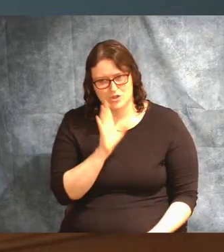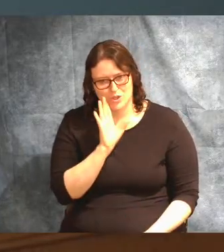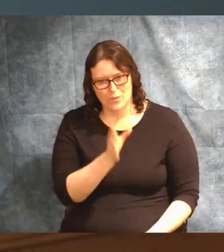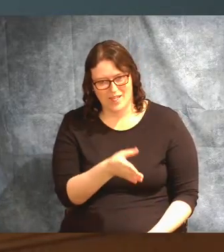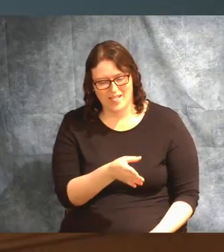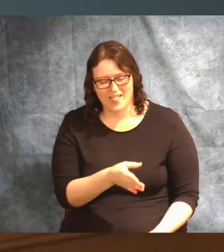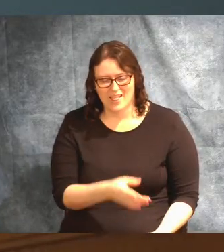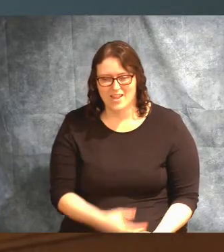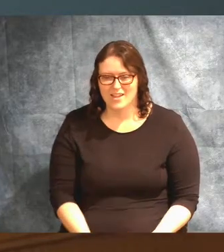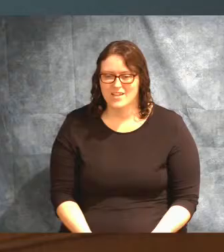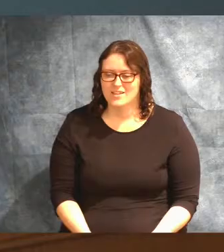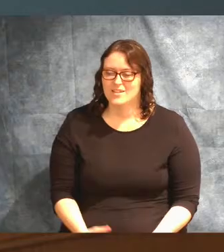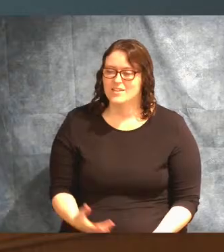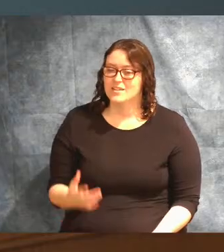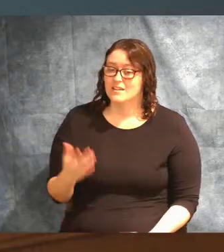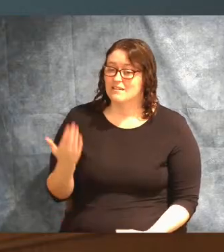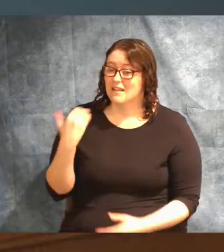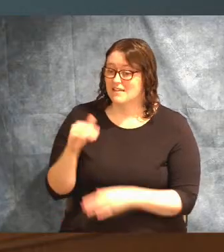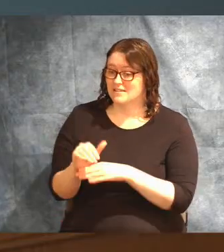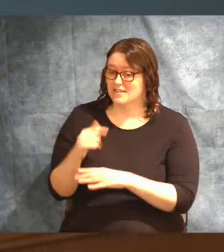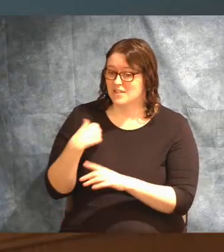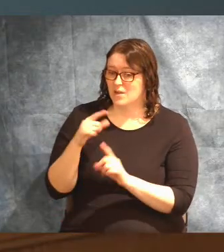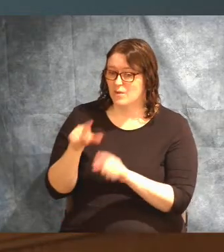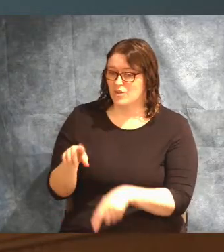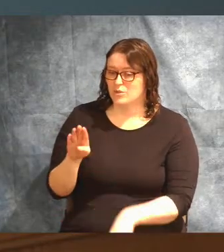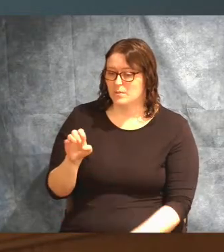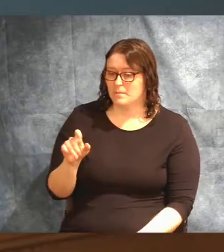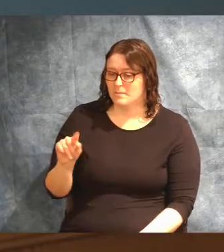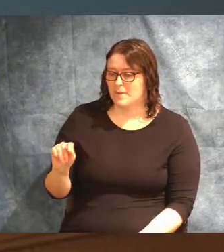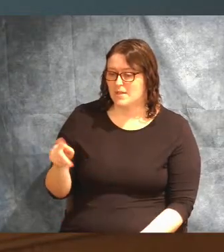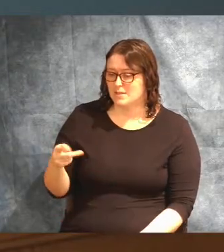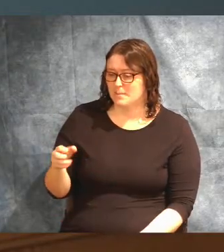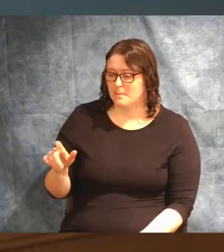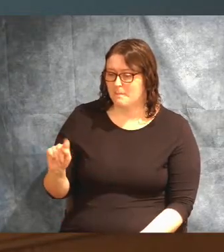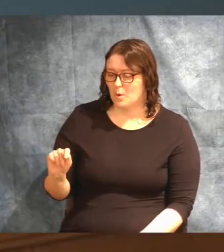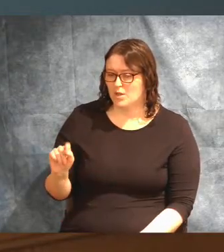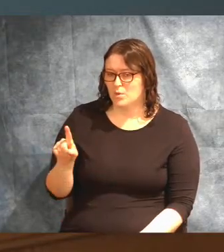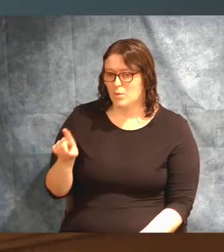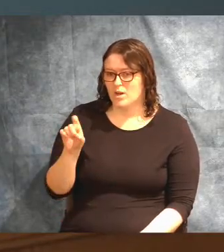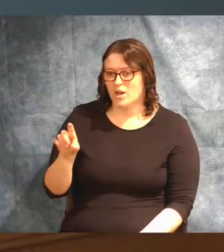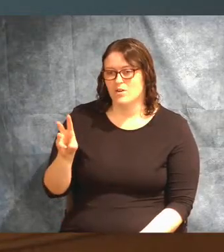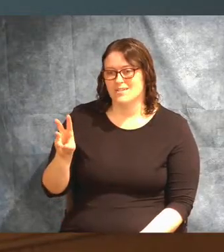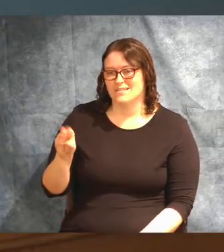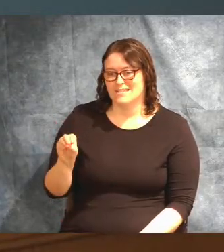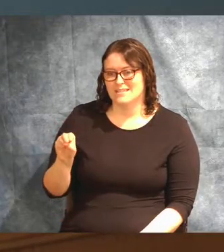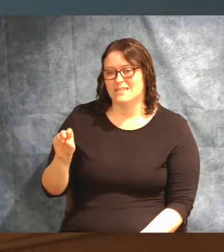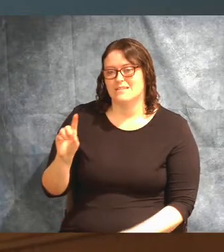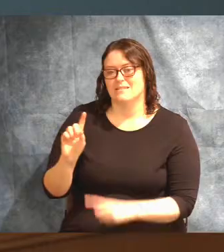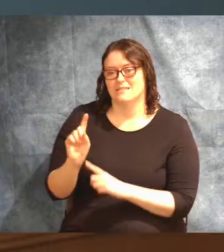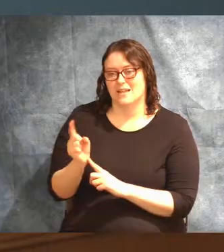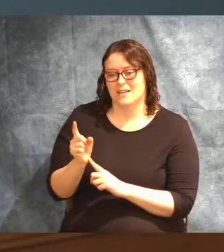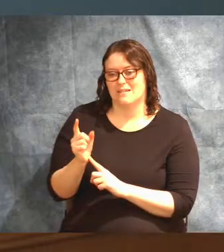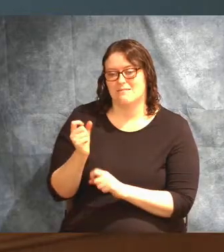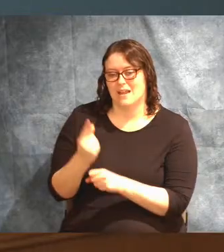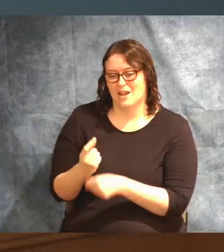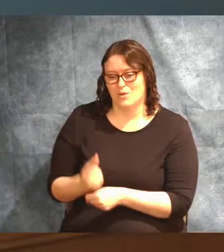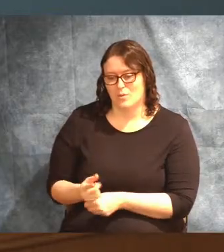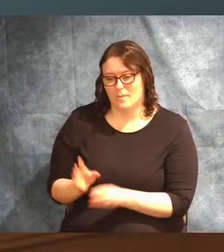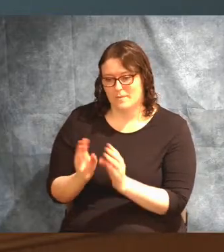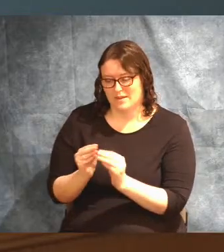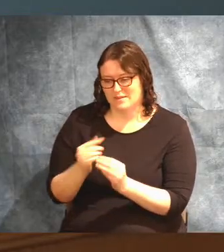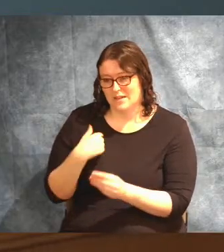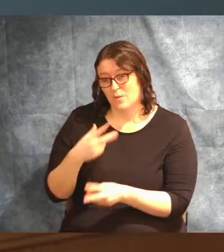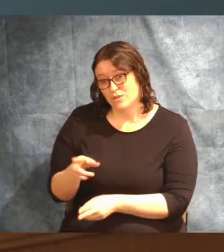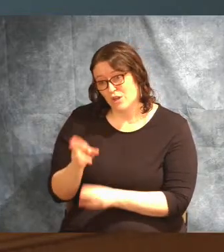and then I attended last night Best Point 162nd annual meeting. And so I had the honor last year I